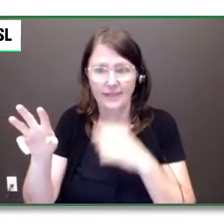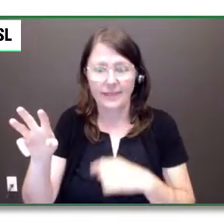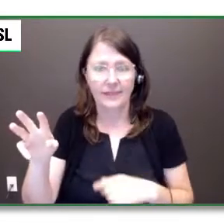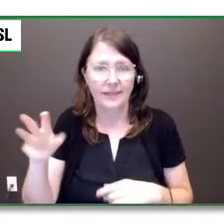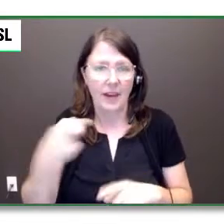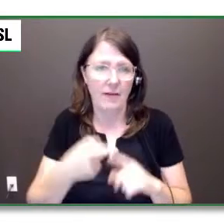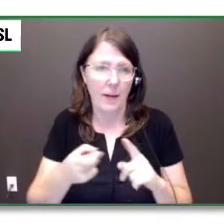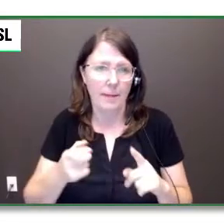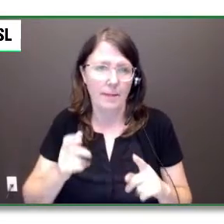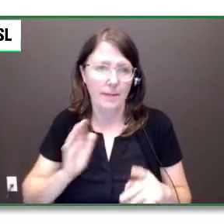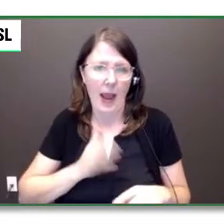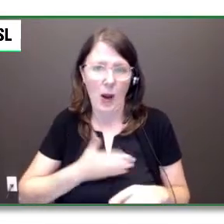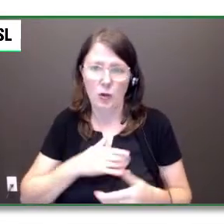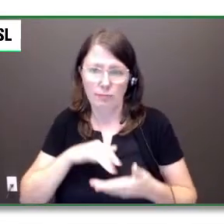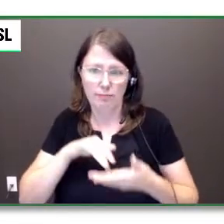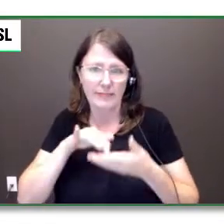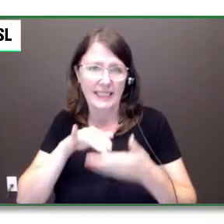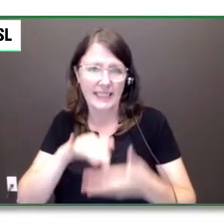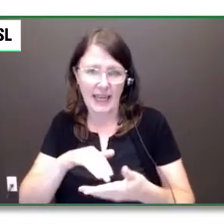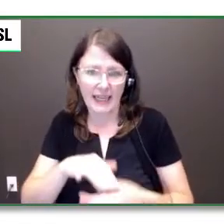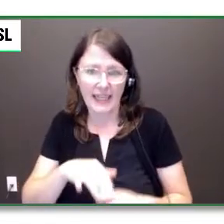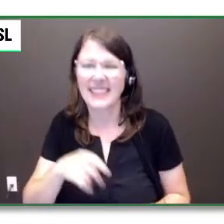assistance um asking me questions on a beach